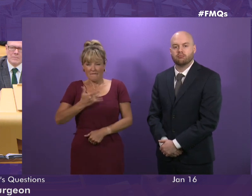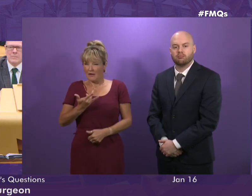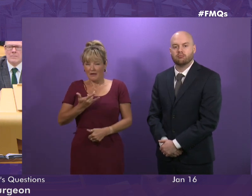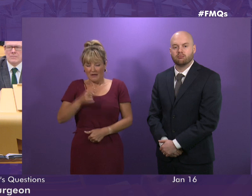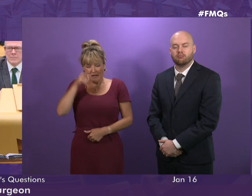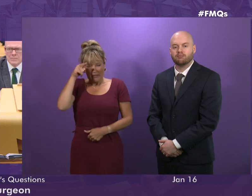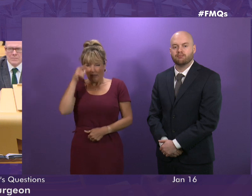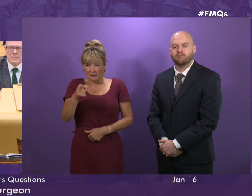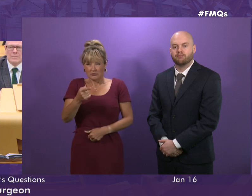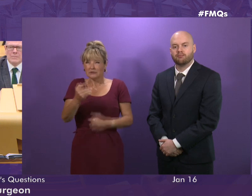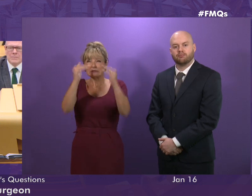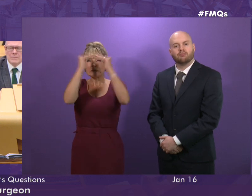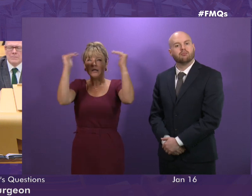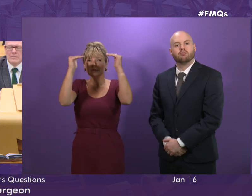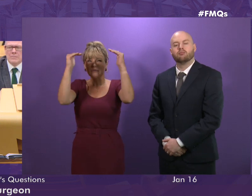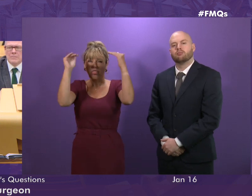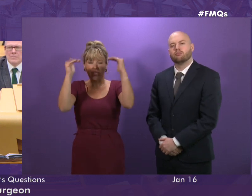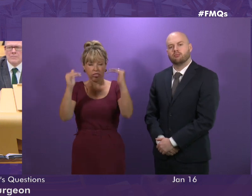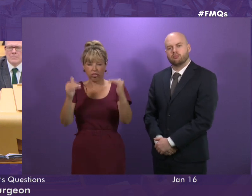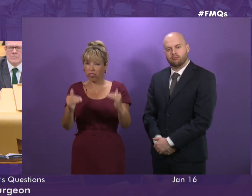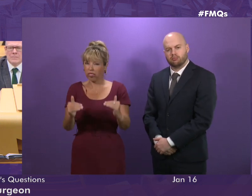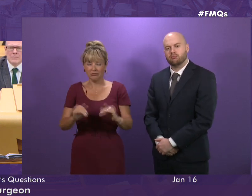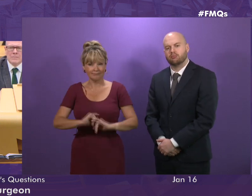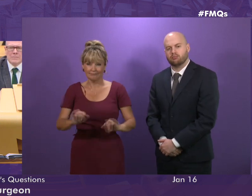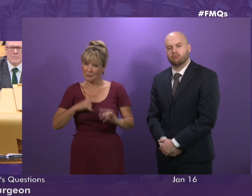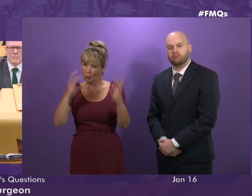concern. I met the Scottish Trades Union Congress yesterday as part of my regular meetings with